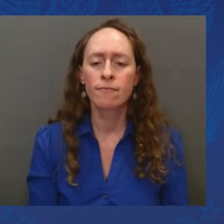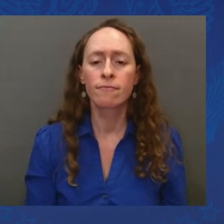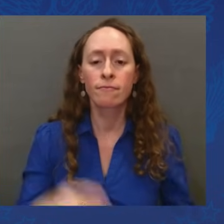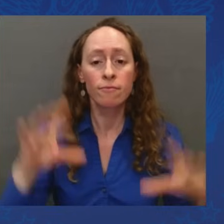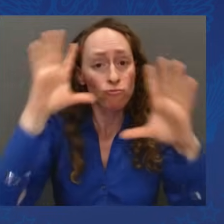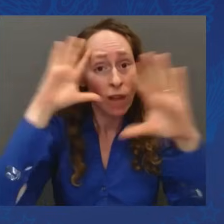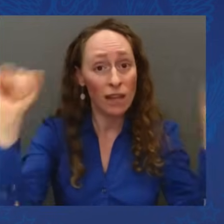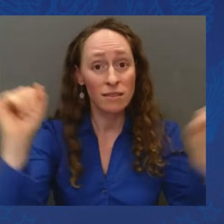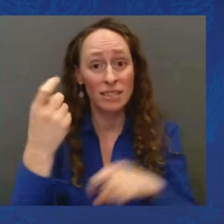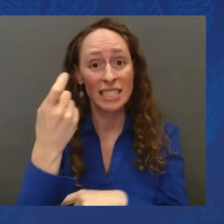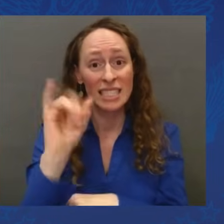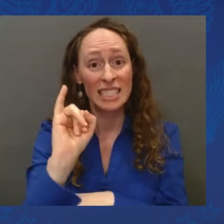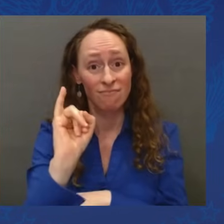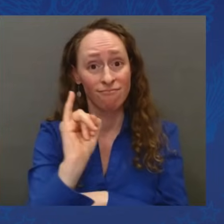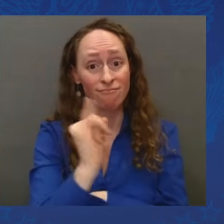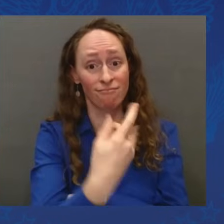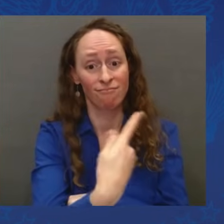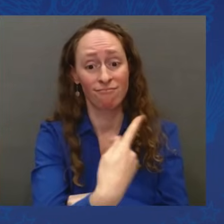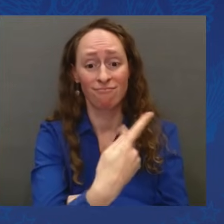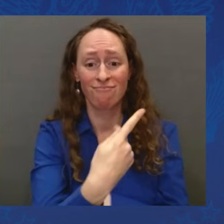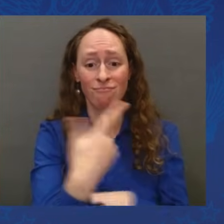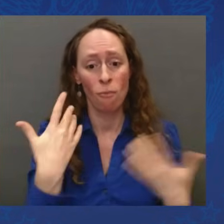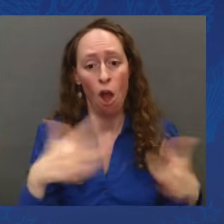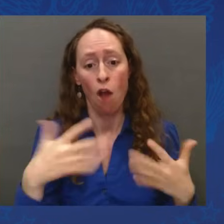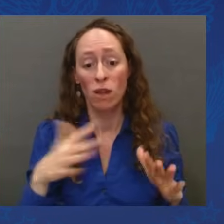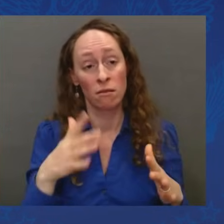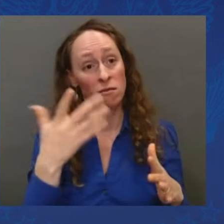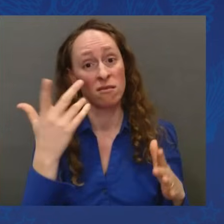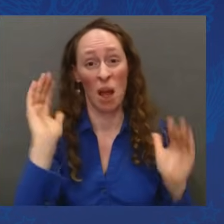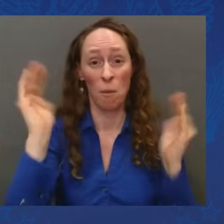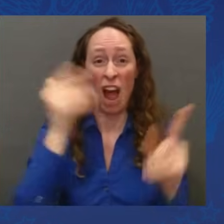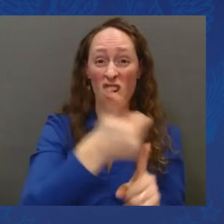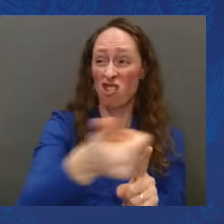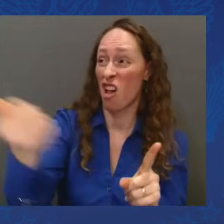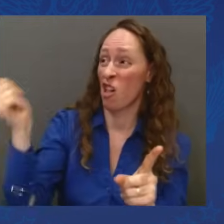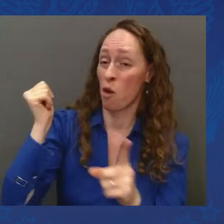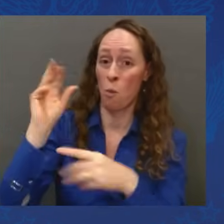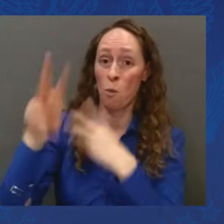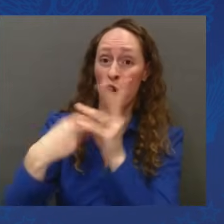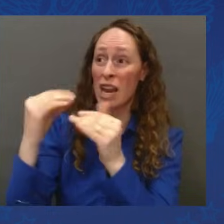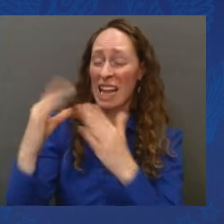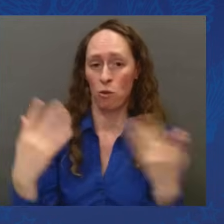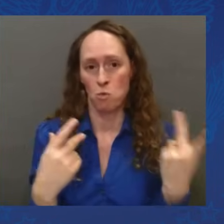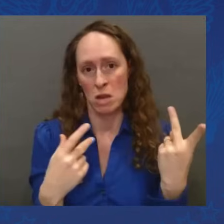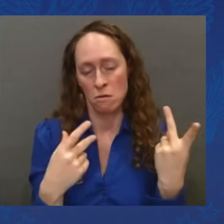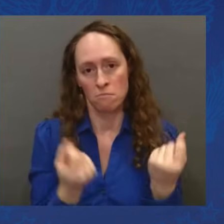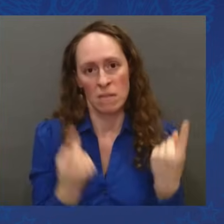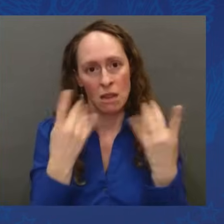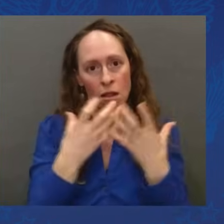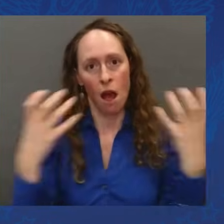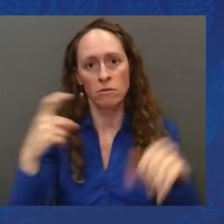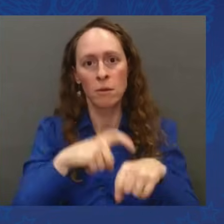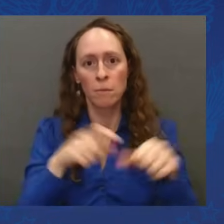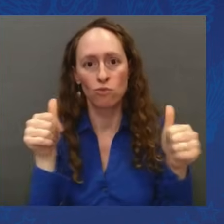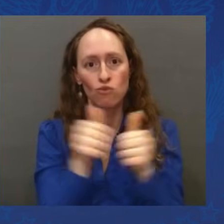His president was President Hu; I'm not making a joke. President Hu and -- and President Obama